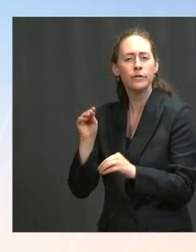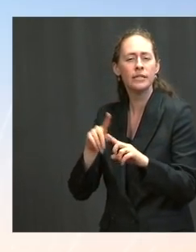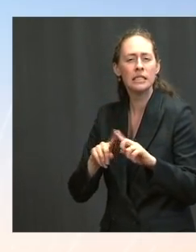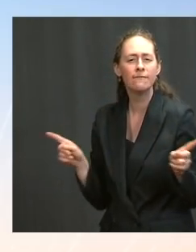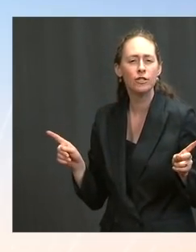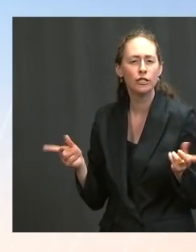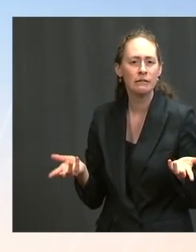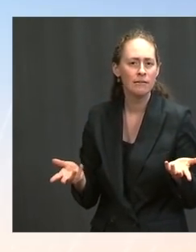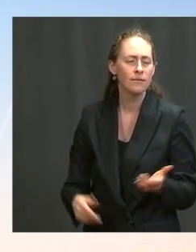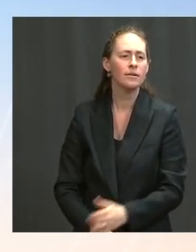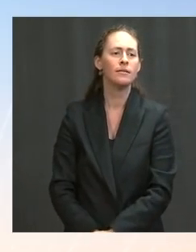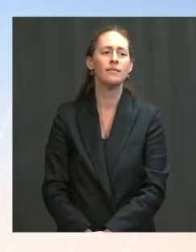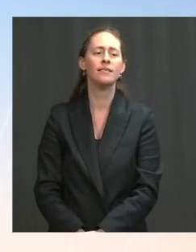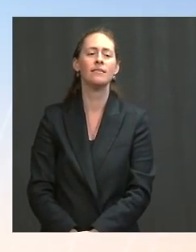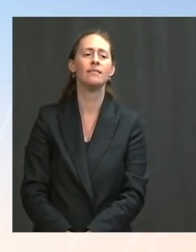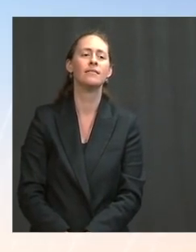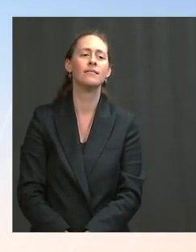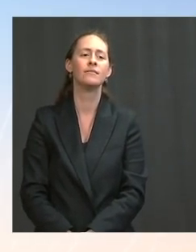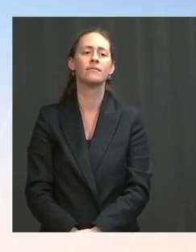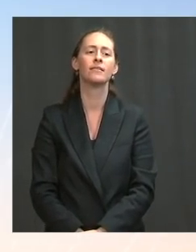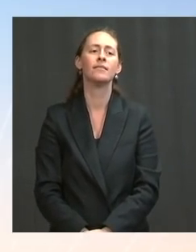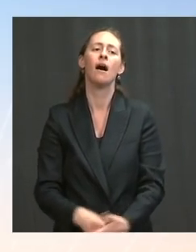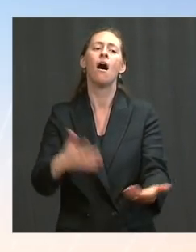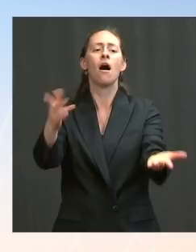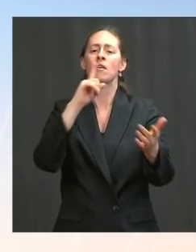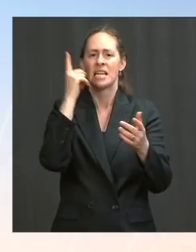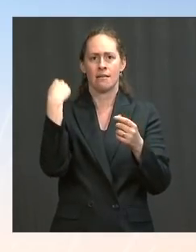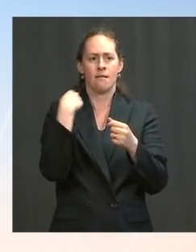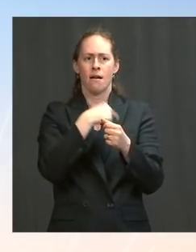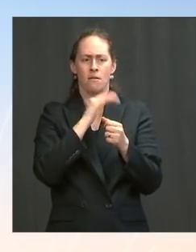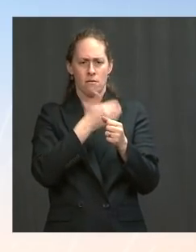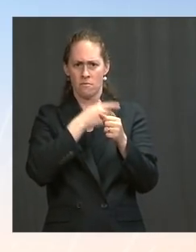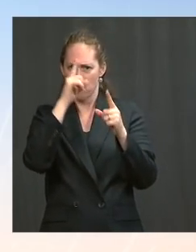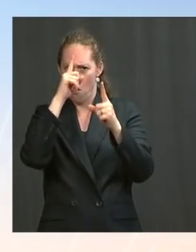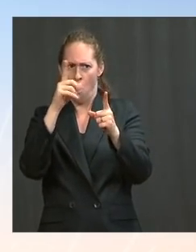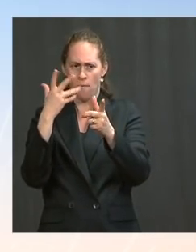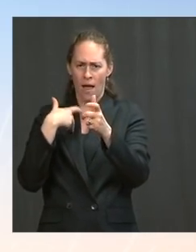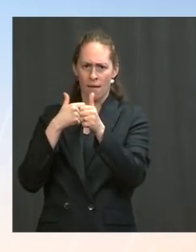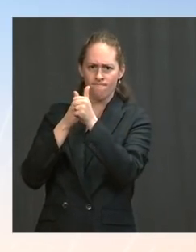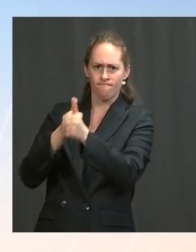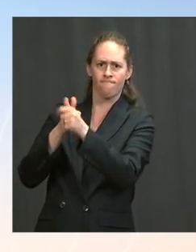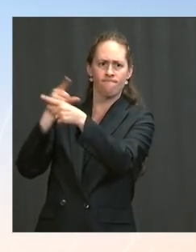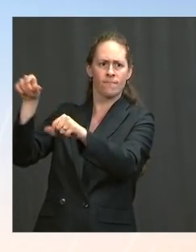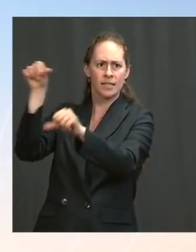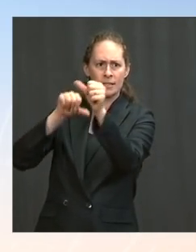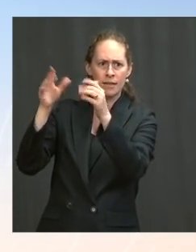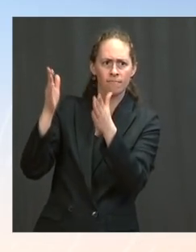our North Star has been data, has been scientists, has been the advice of our medical experts from --